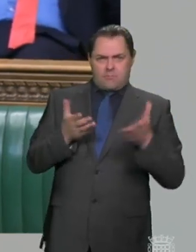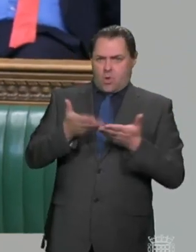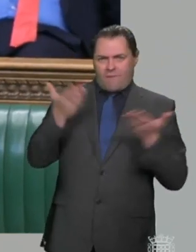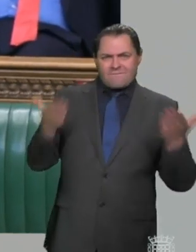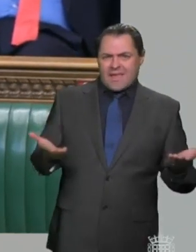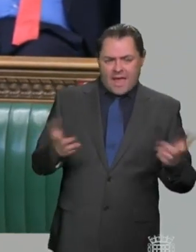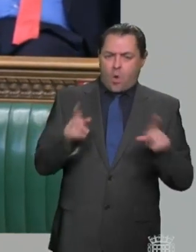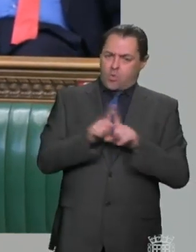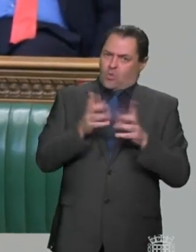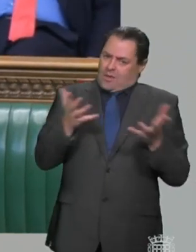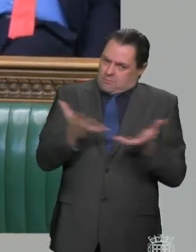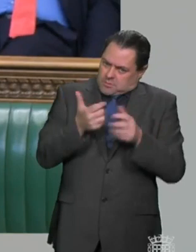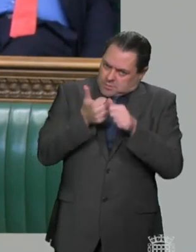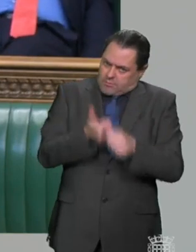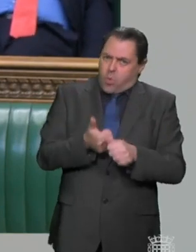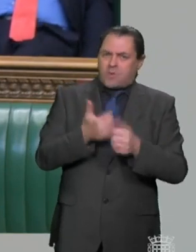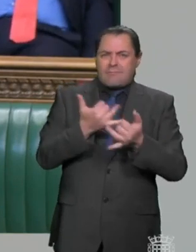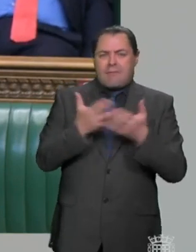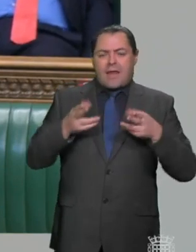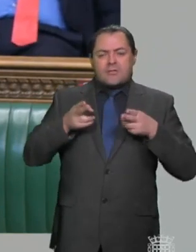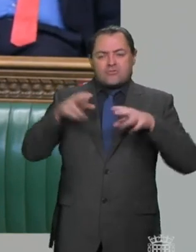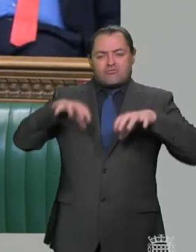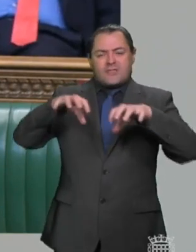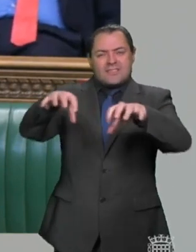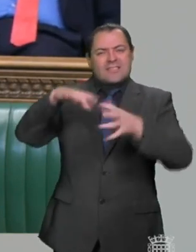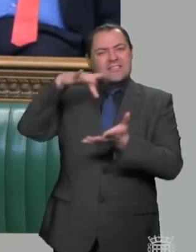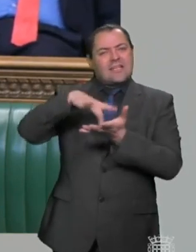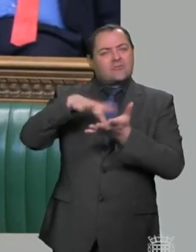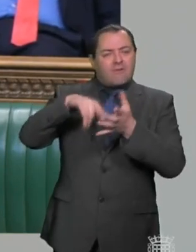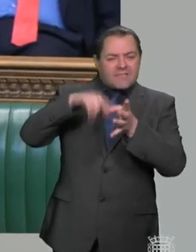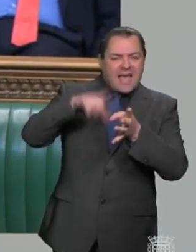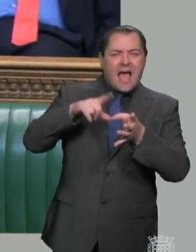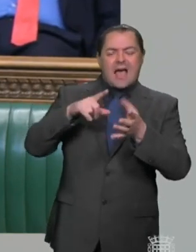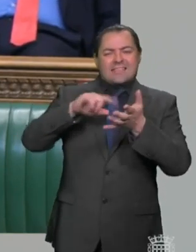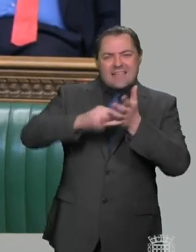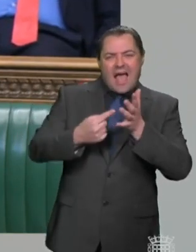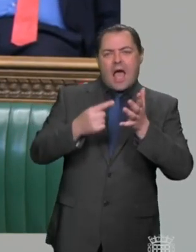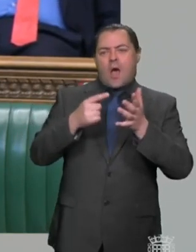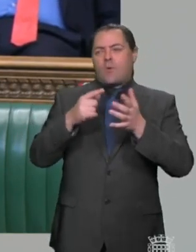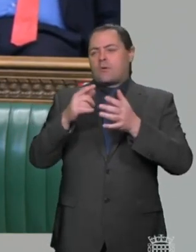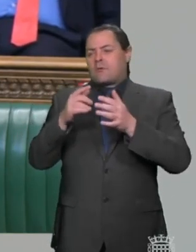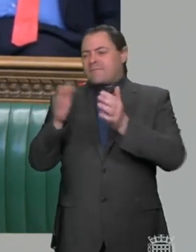of communities across the UK. Why is the Prime Minister the only G7 leader not to